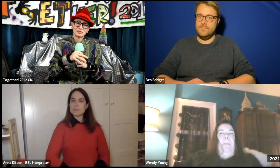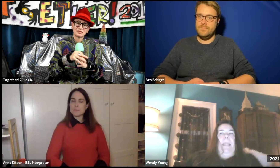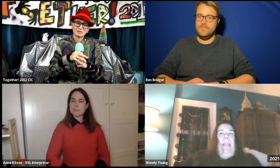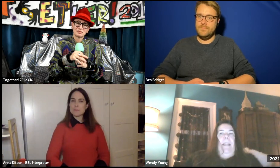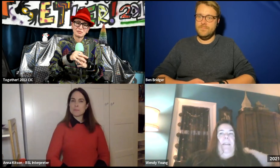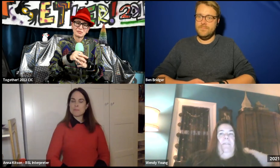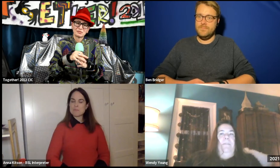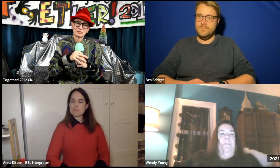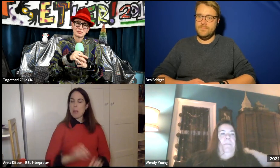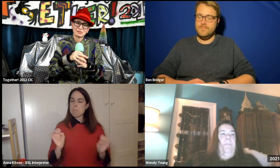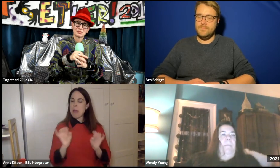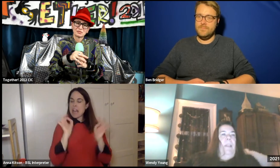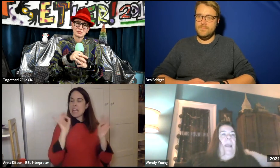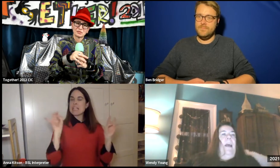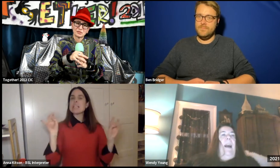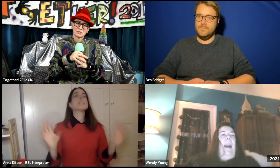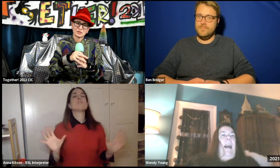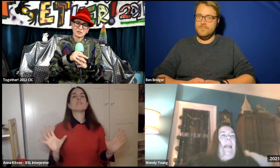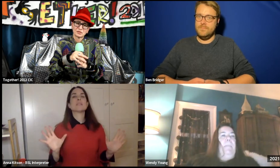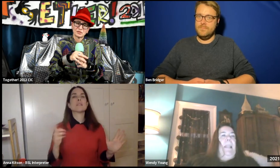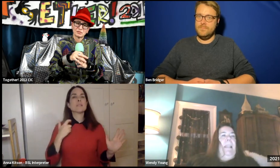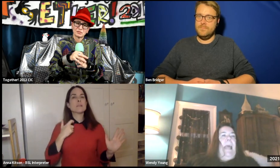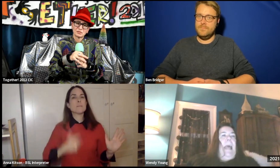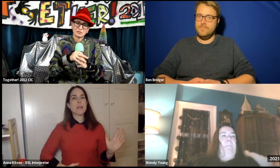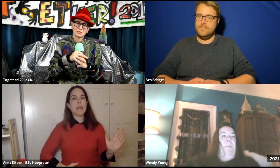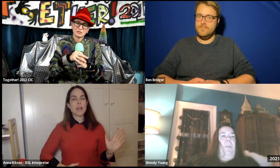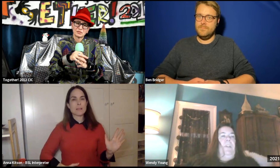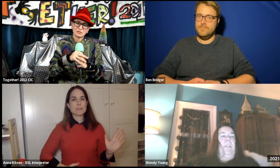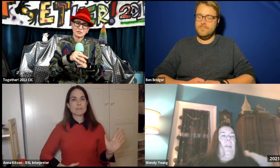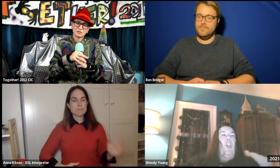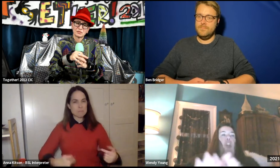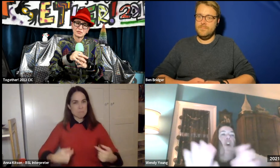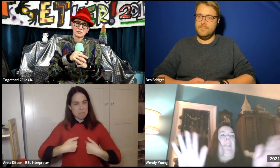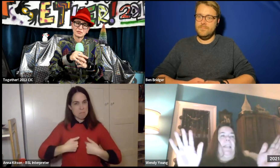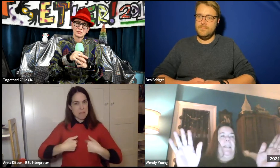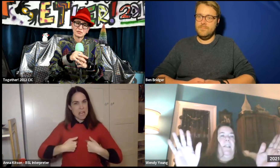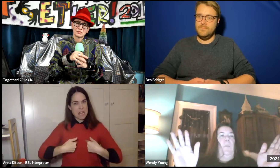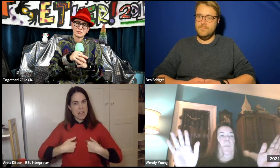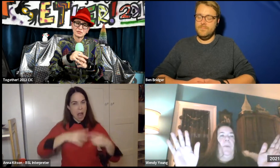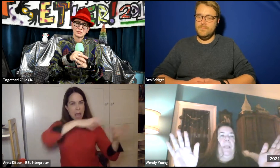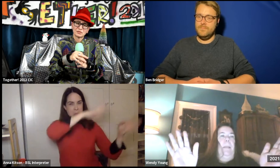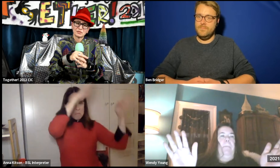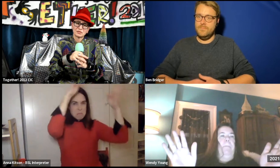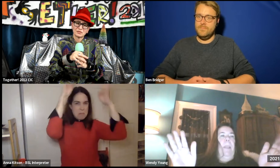being, an Empress, Goddess, supreme, I'm